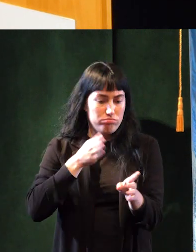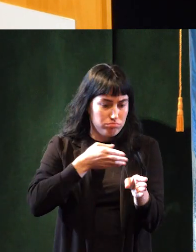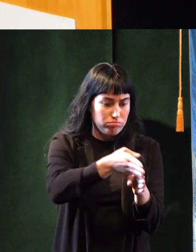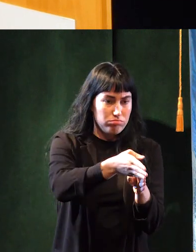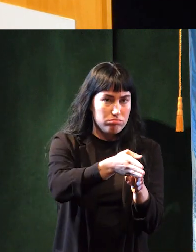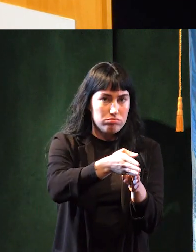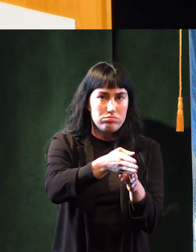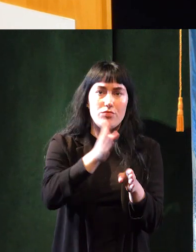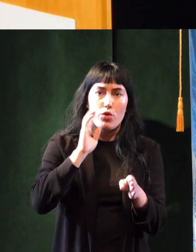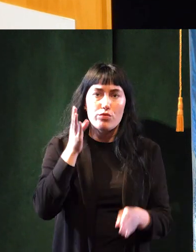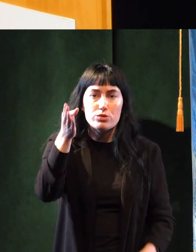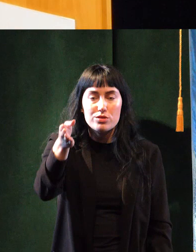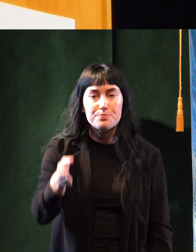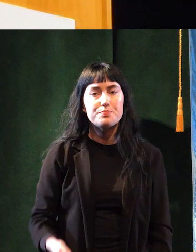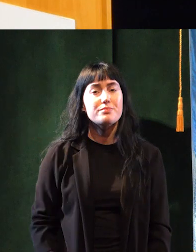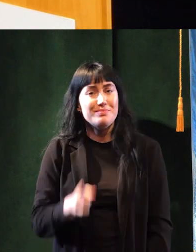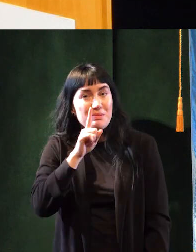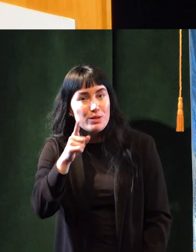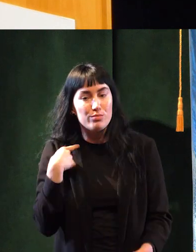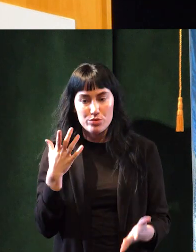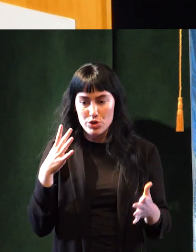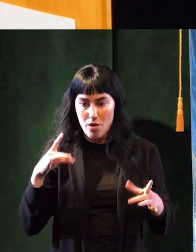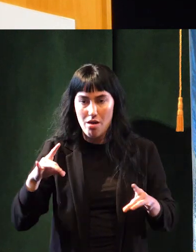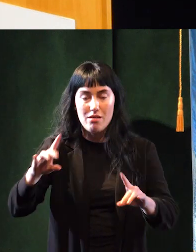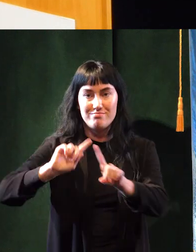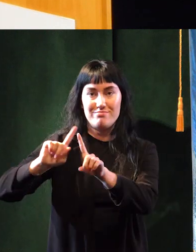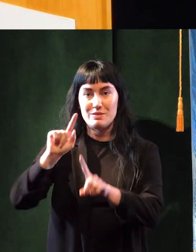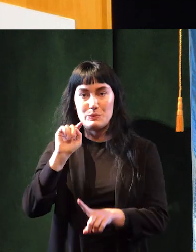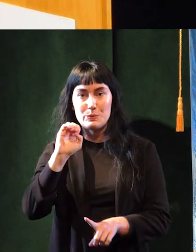chosen field meant to assist you towards your future I'm sure you gained numerous